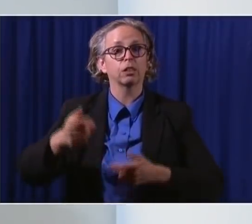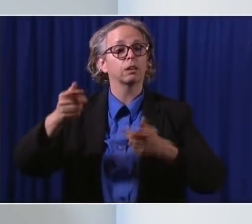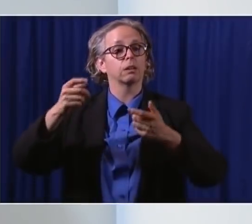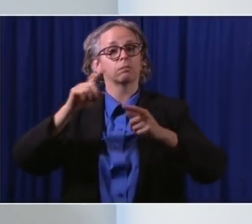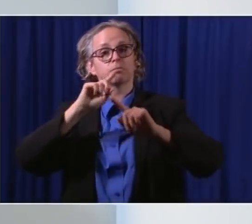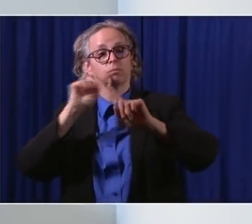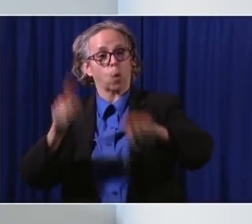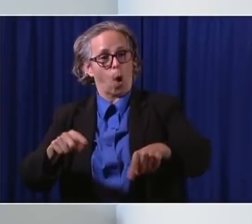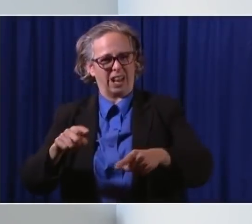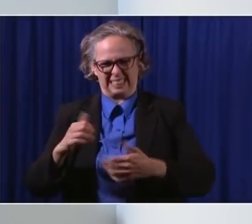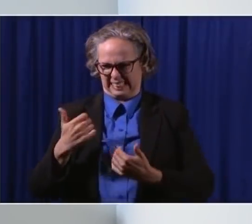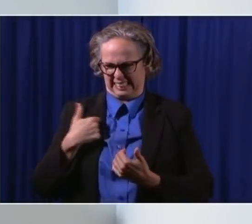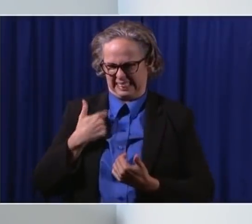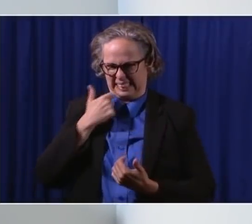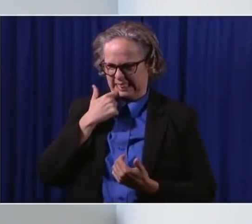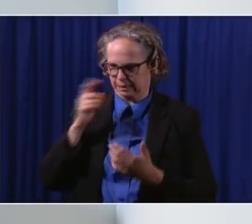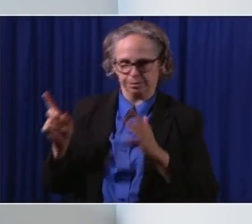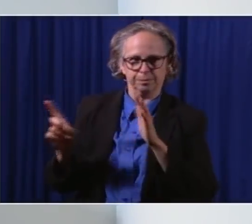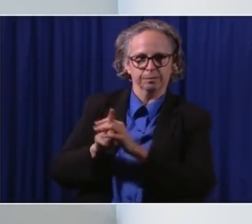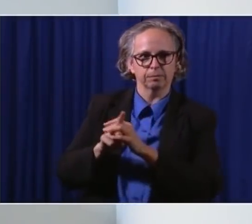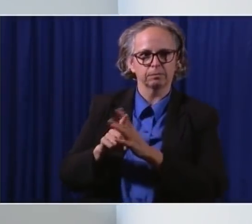WE HAVE A DIRECTORS ORDER THAT